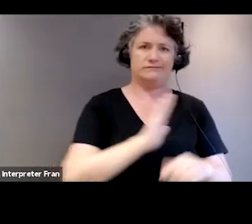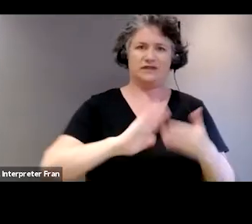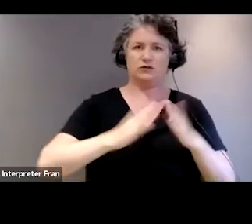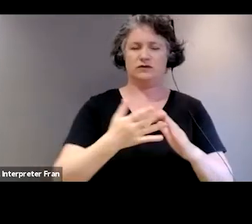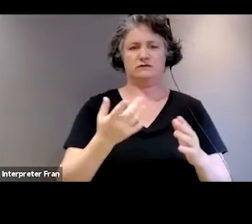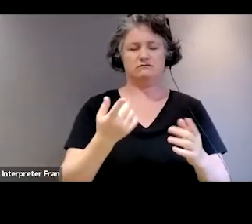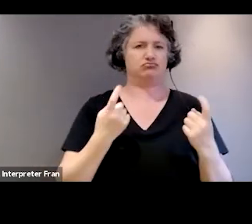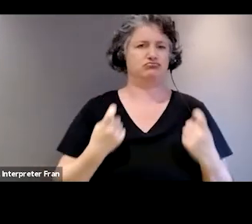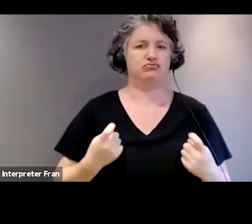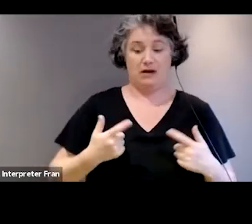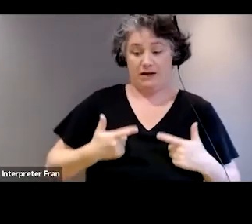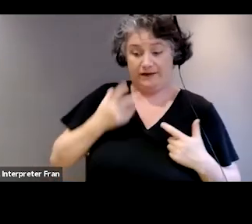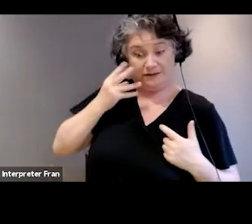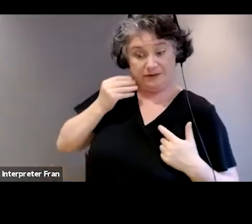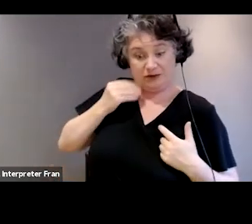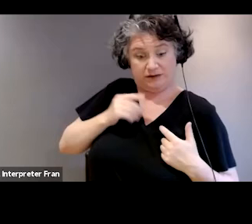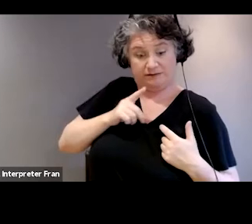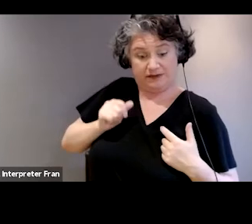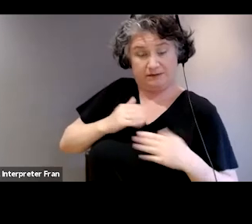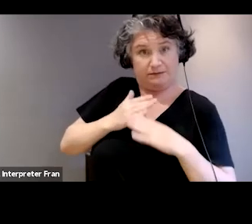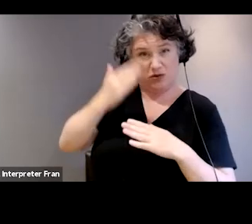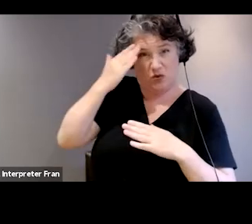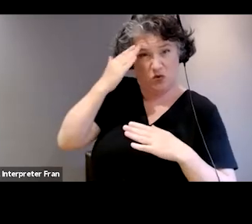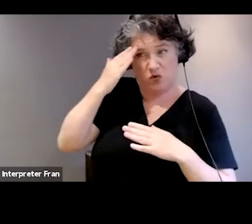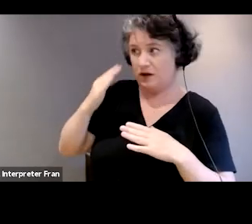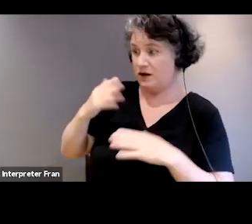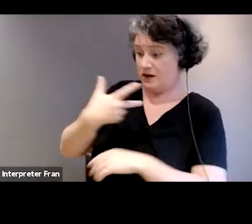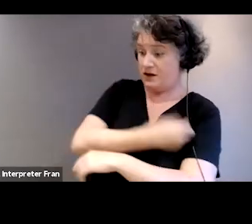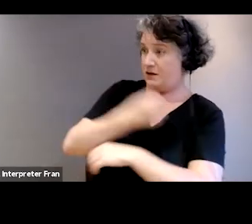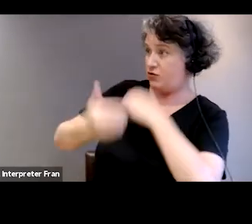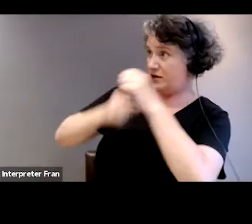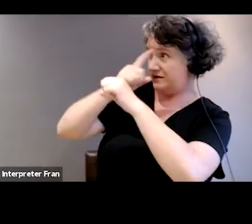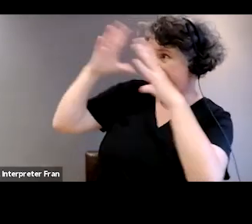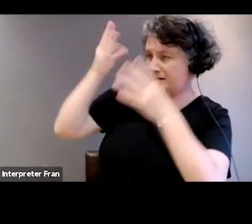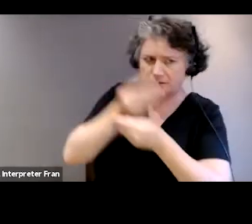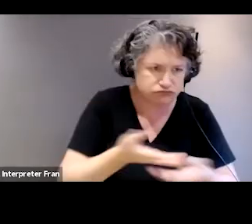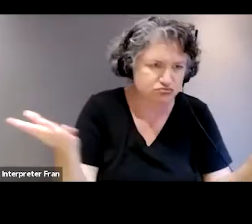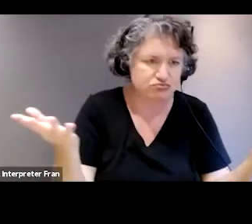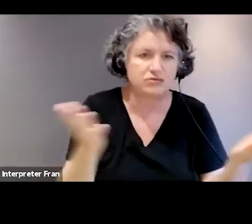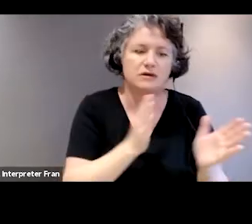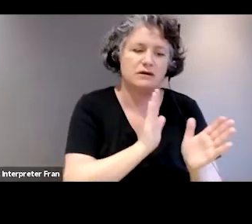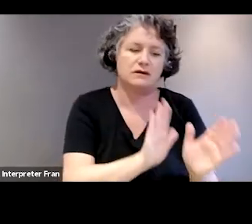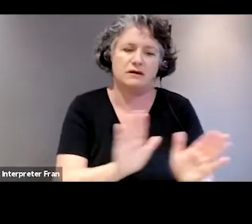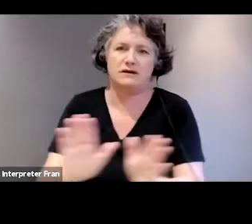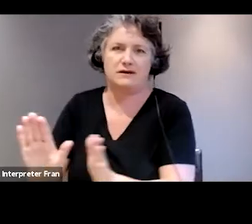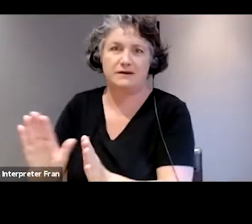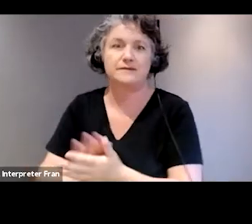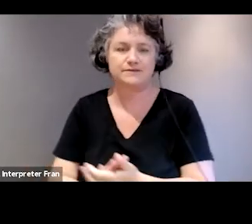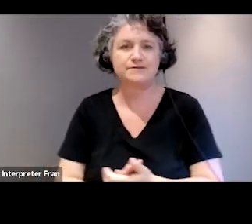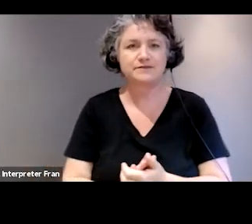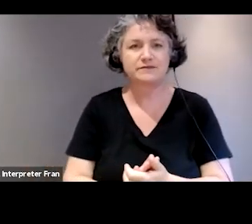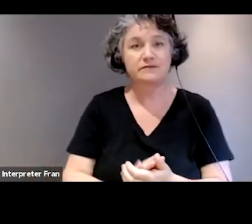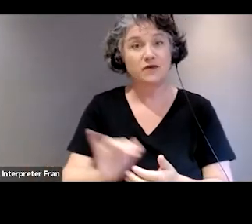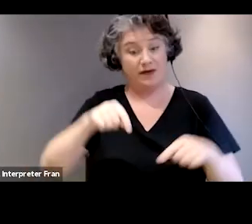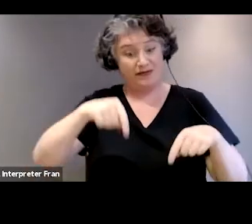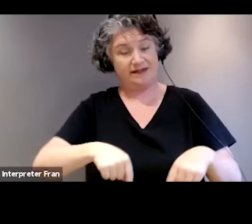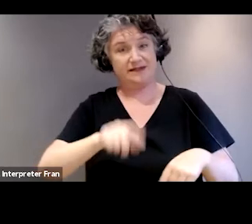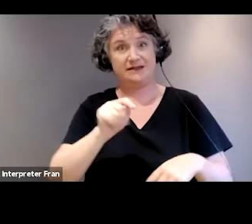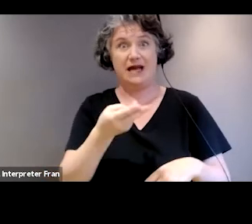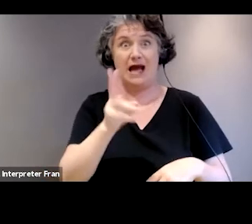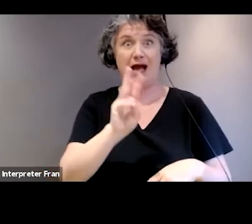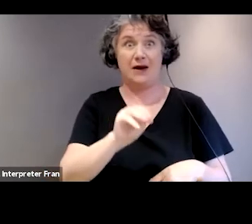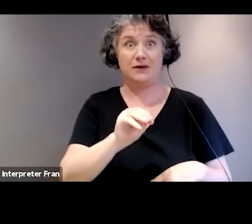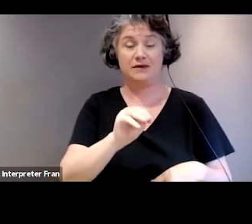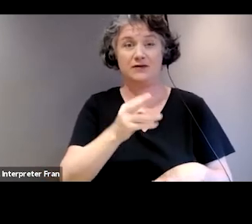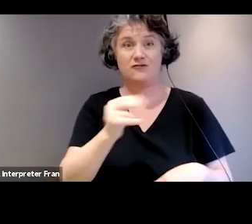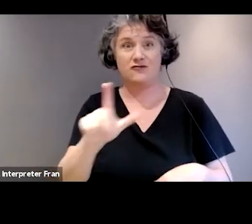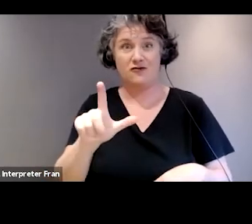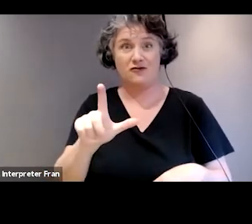partners and they have all individually done those kind of